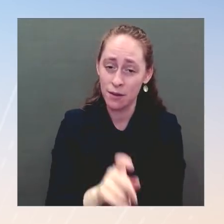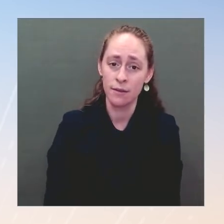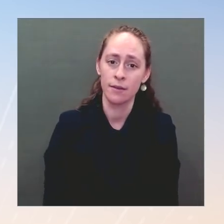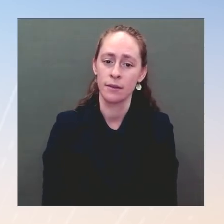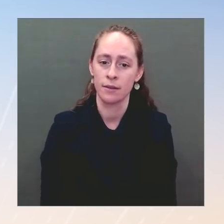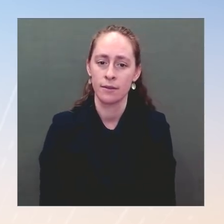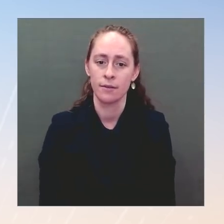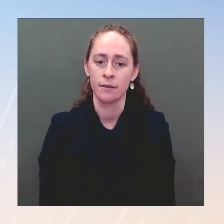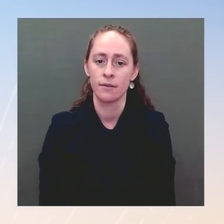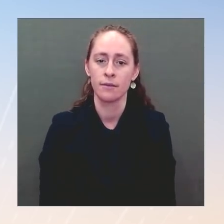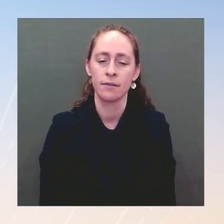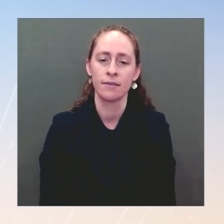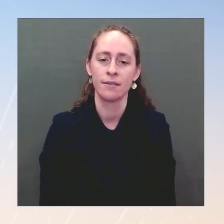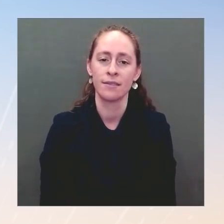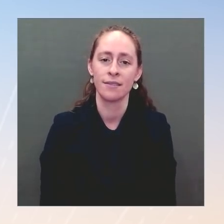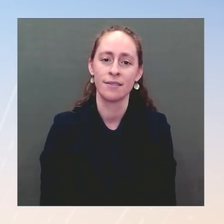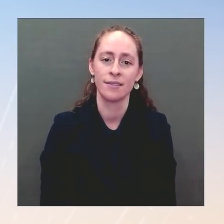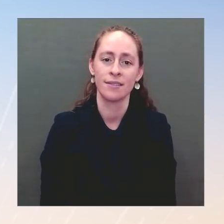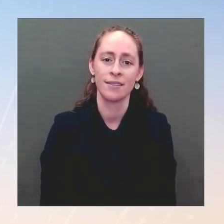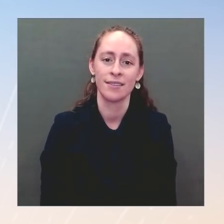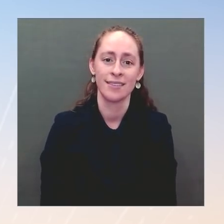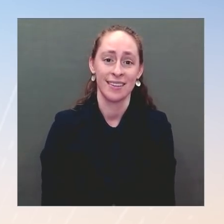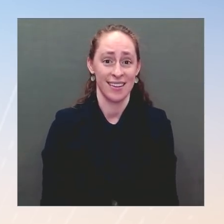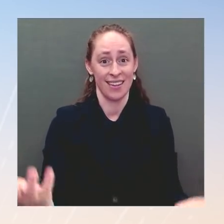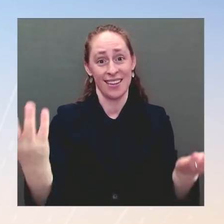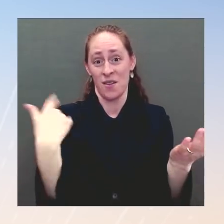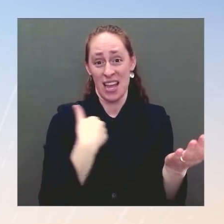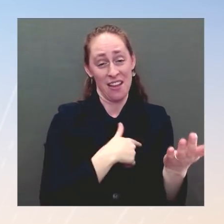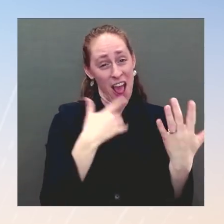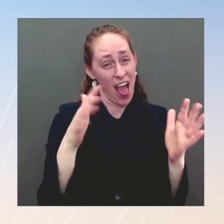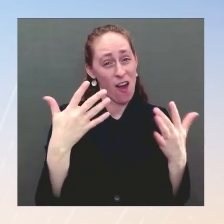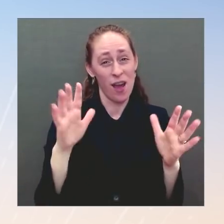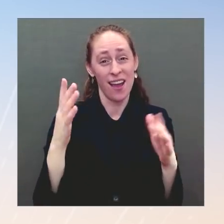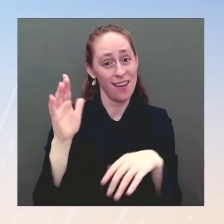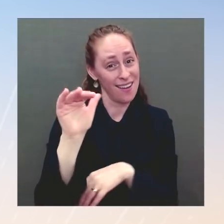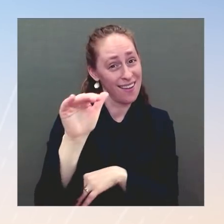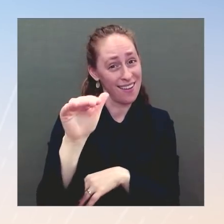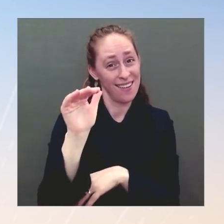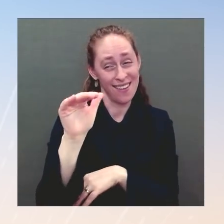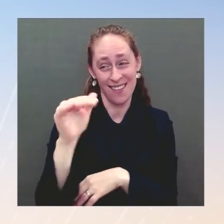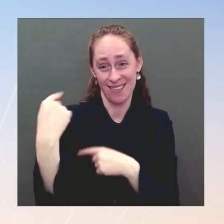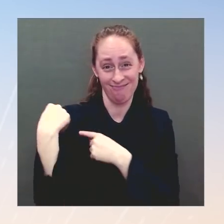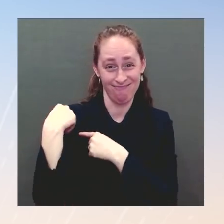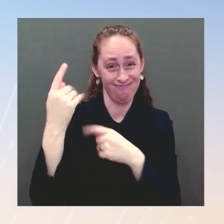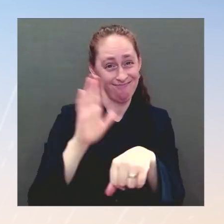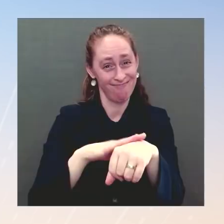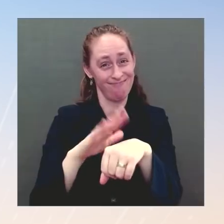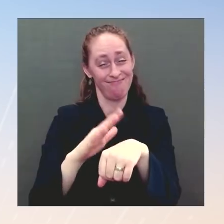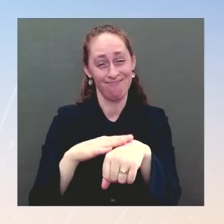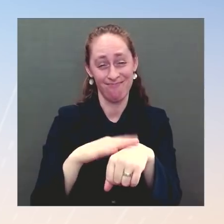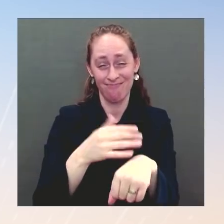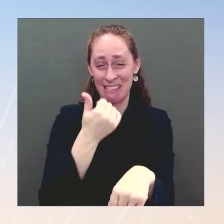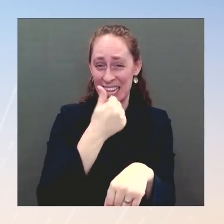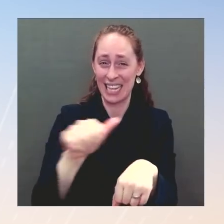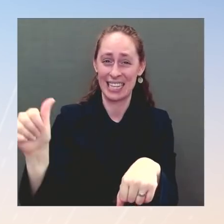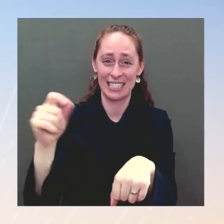And what I'm conveying to you is that we're also seeing adjustments by President Putin or the need to adapt in response